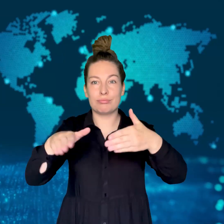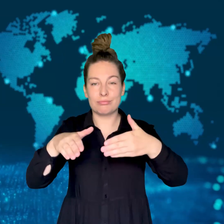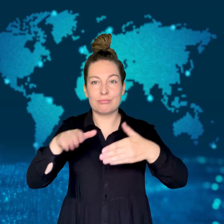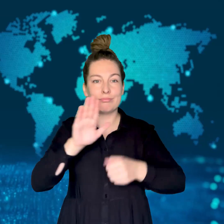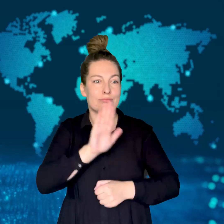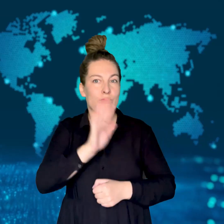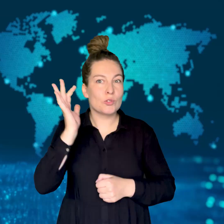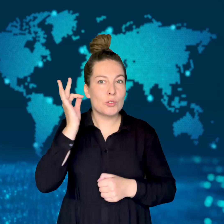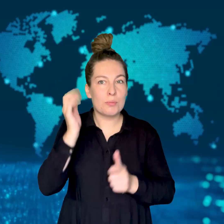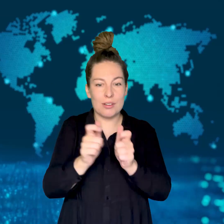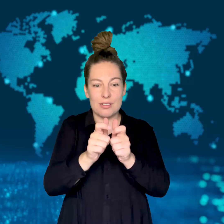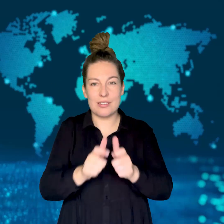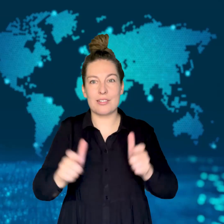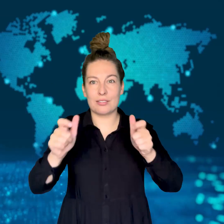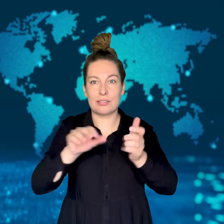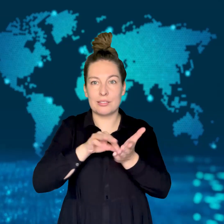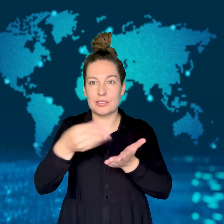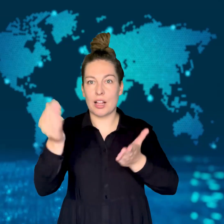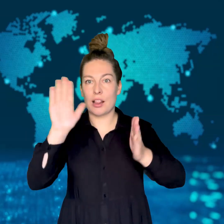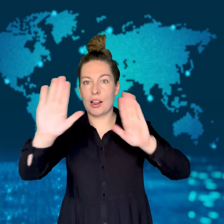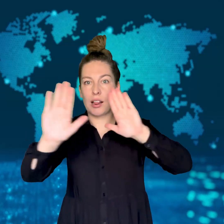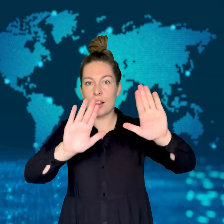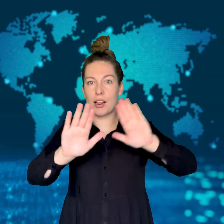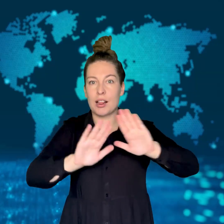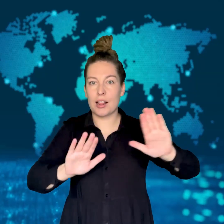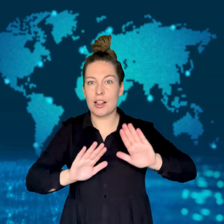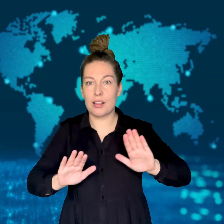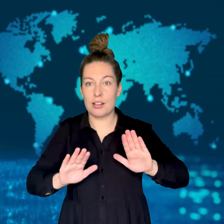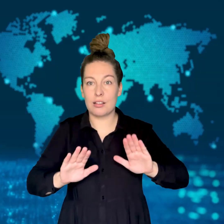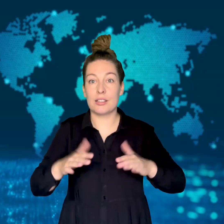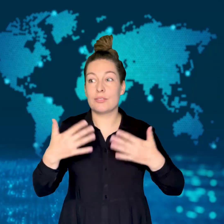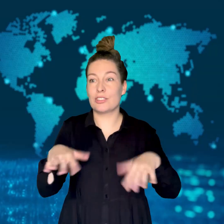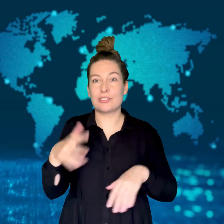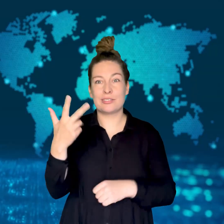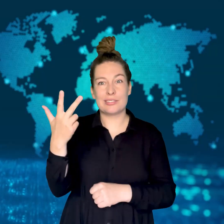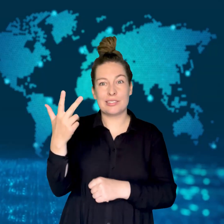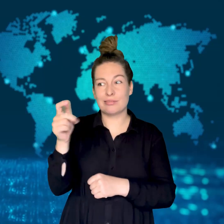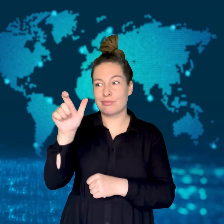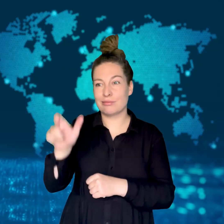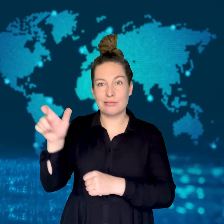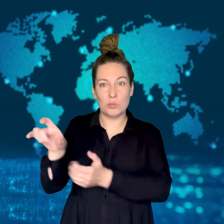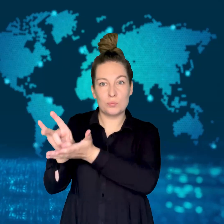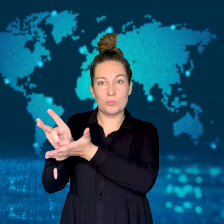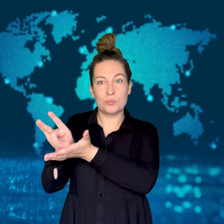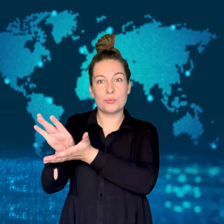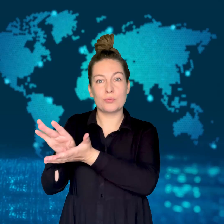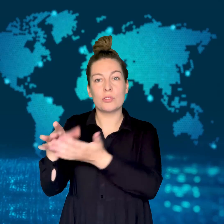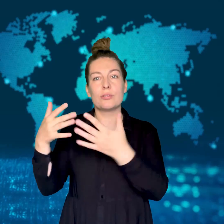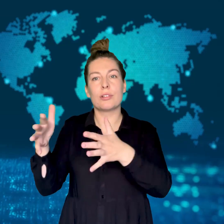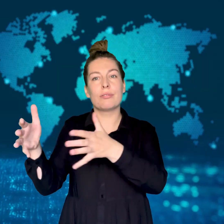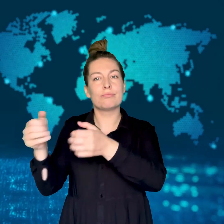The dismissed managers have been arrested for "indecent assault."